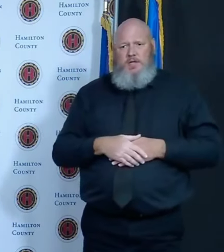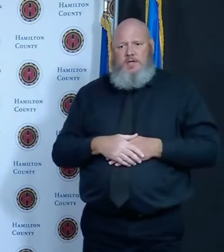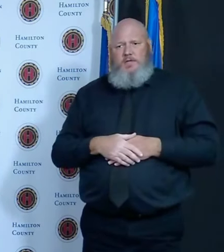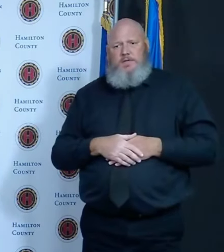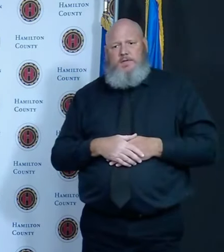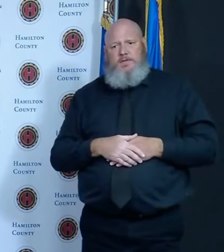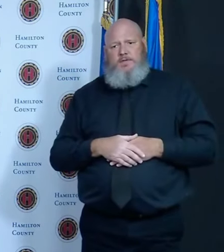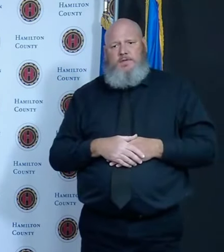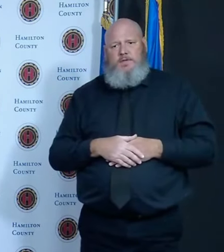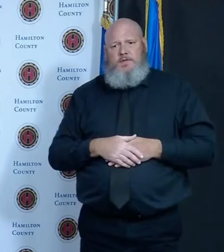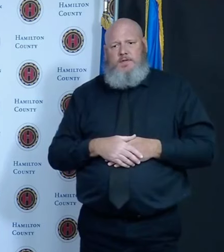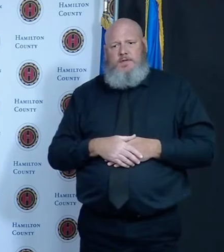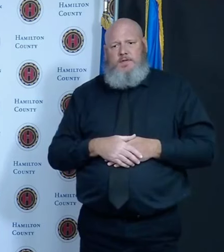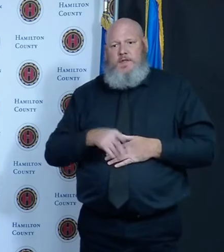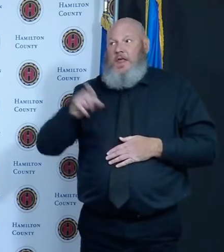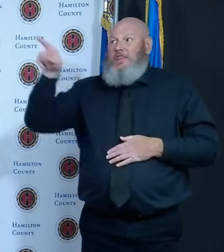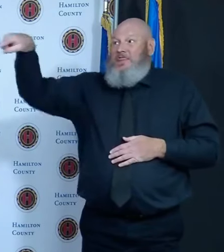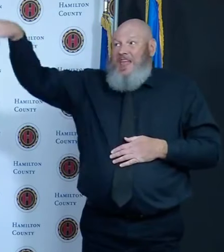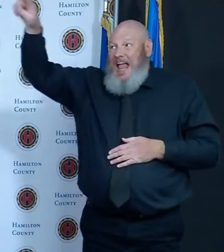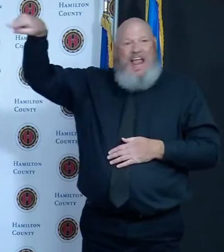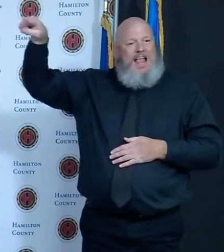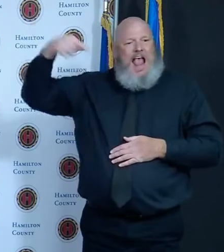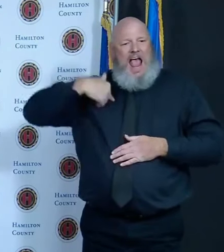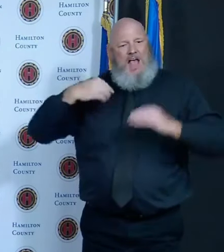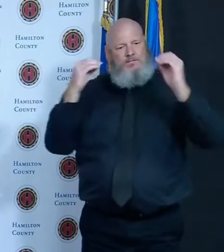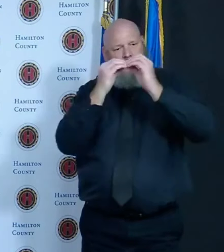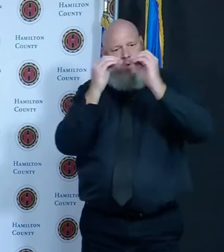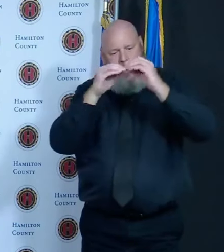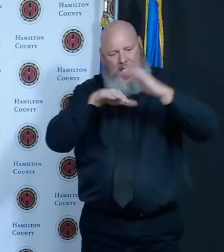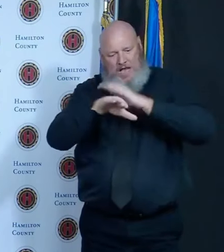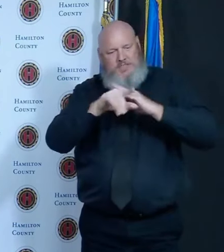thank you Denise thanks everybody one more question for Jill do you see